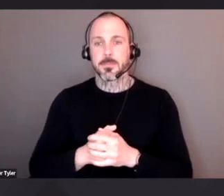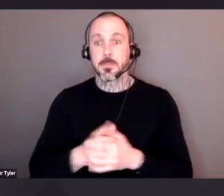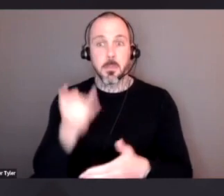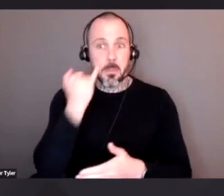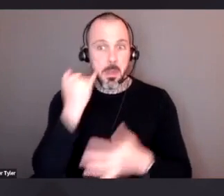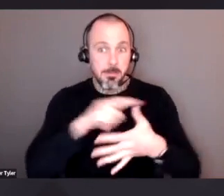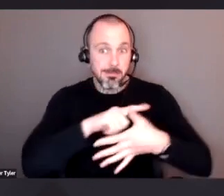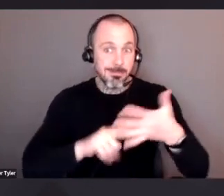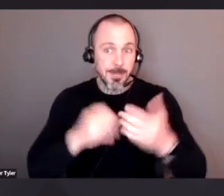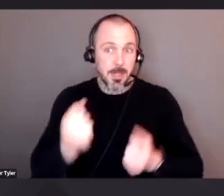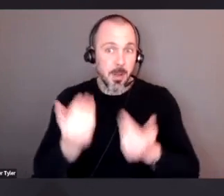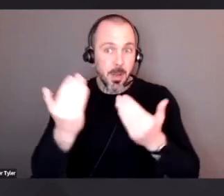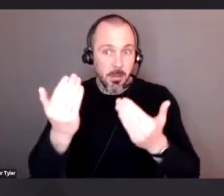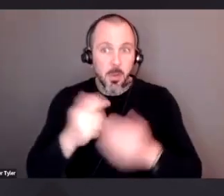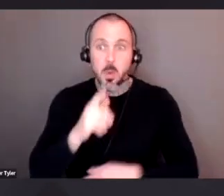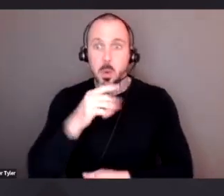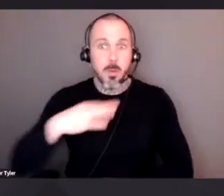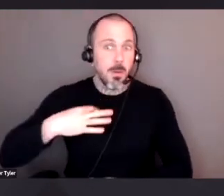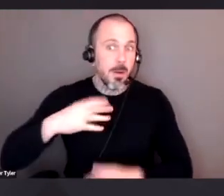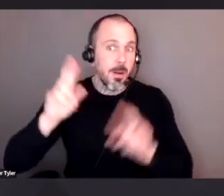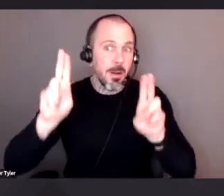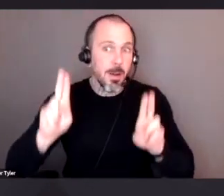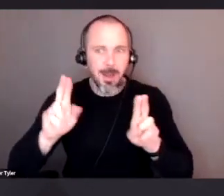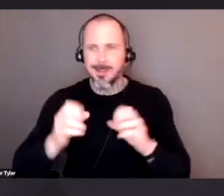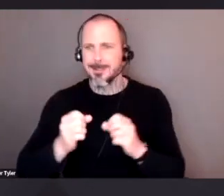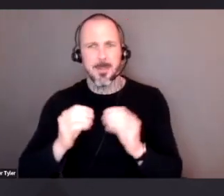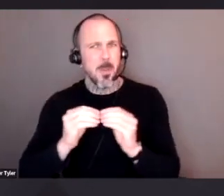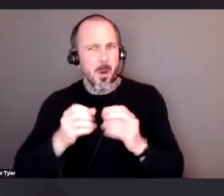It's crucial to also provide candidates with the option